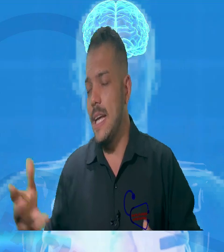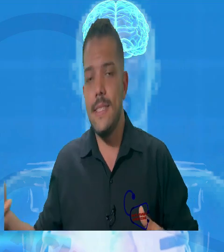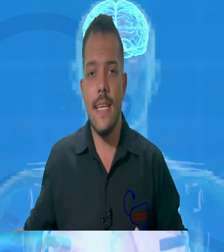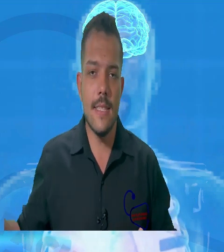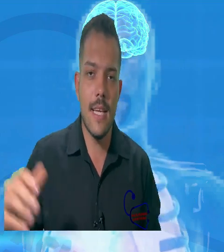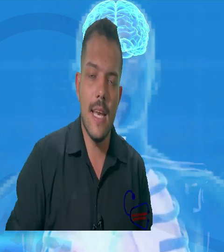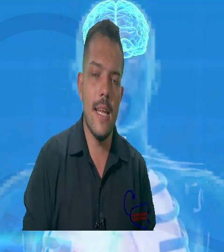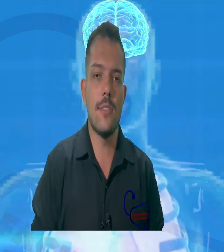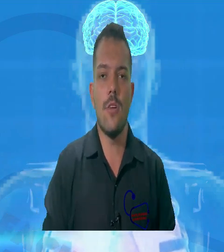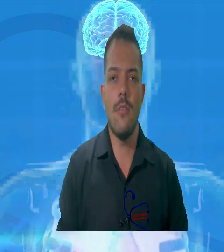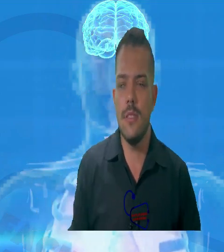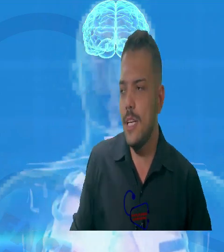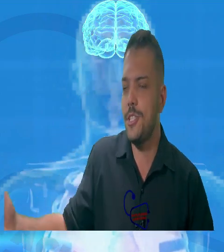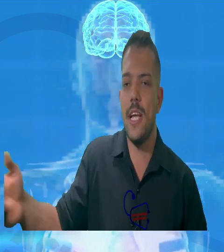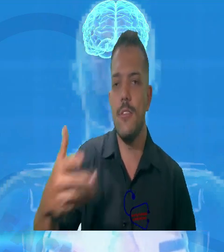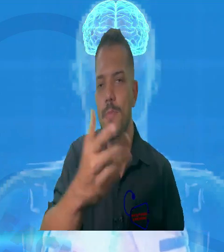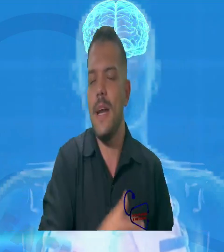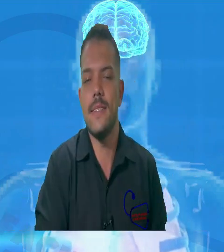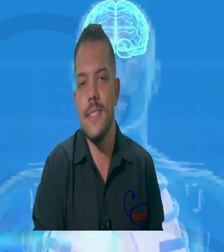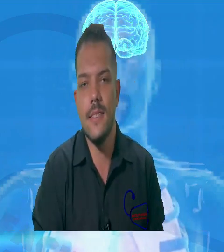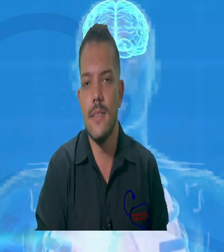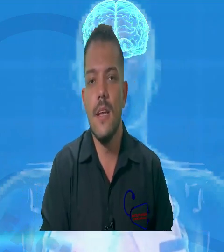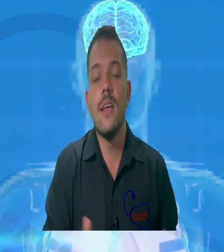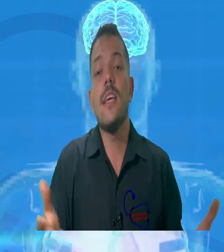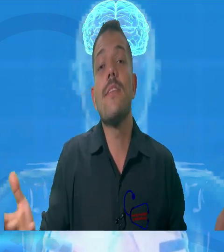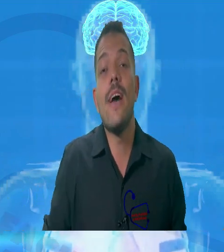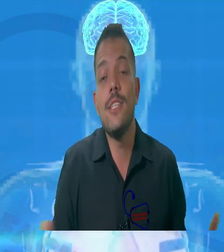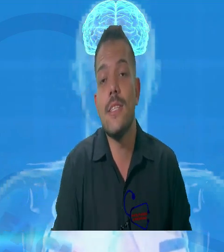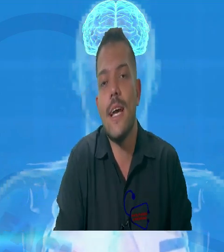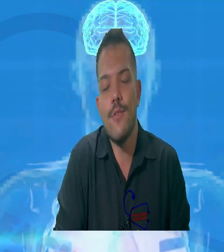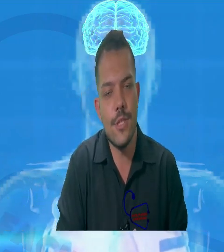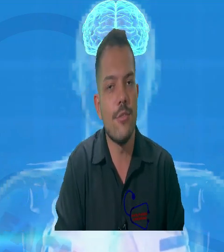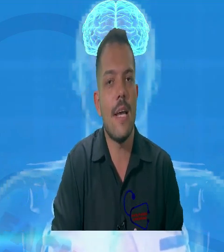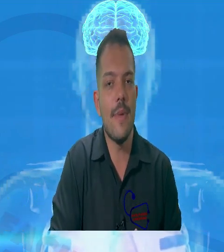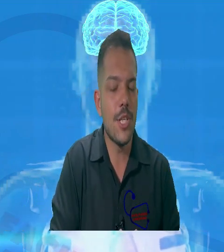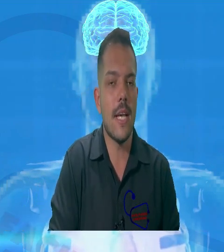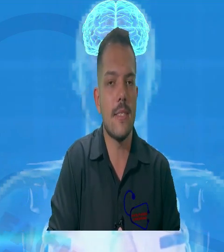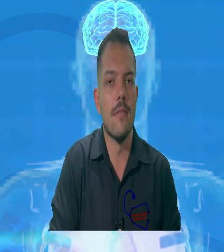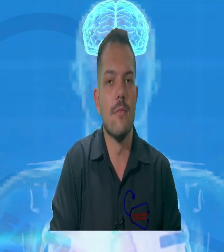and lie down on that sheet which is full of the parasite what will it do if you use the medication?